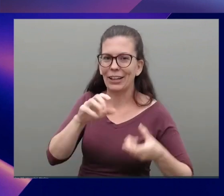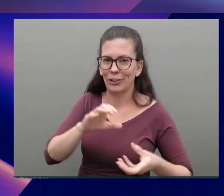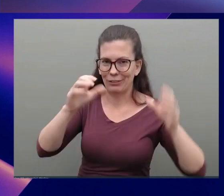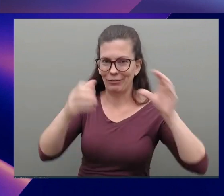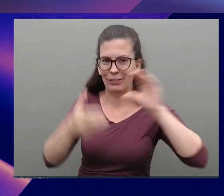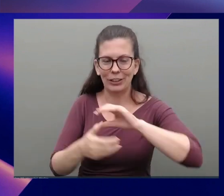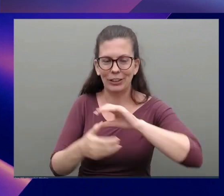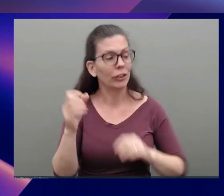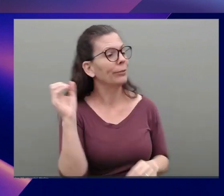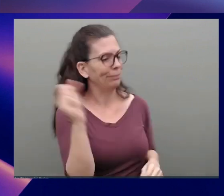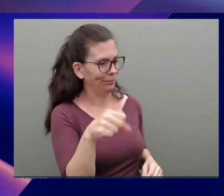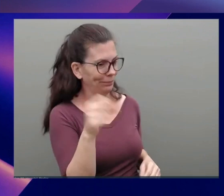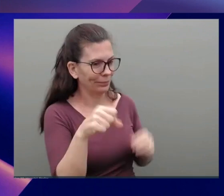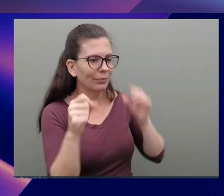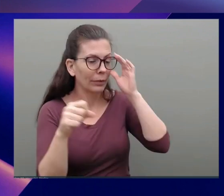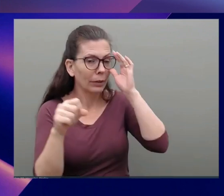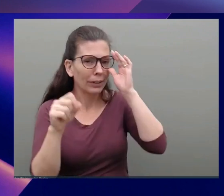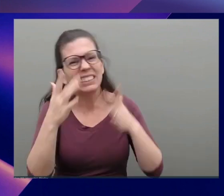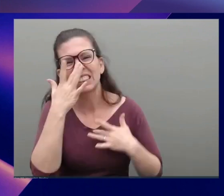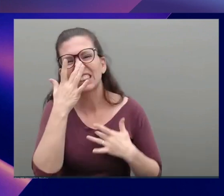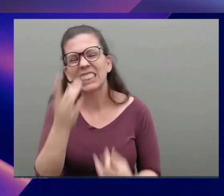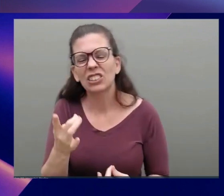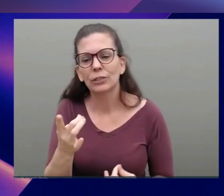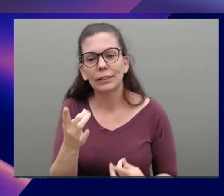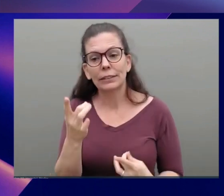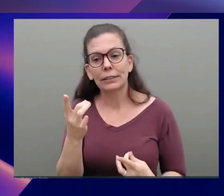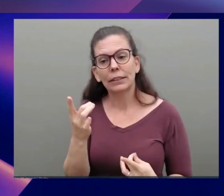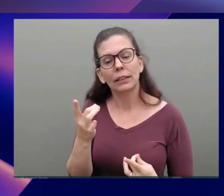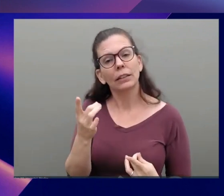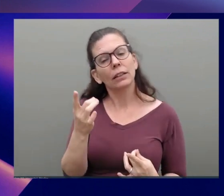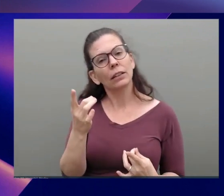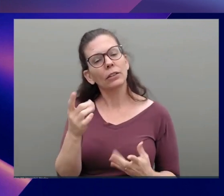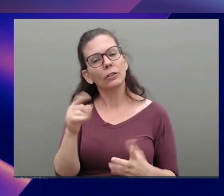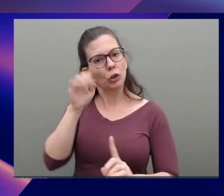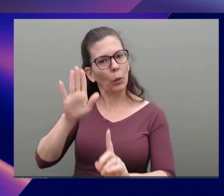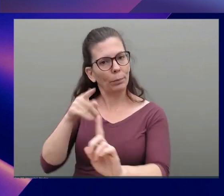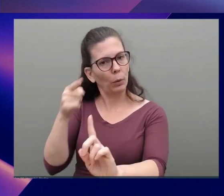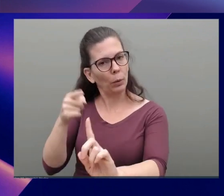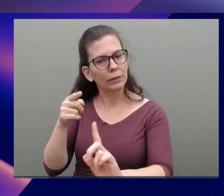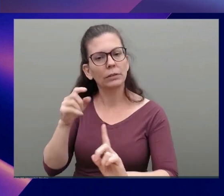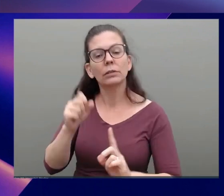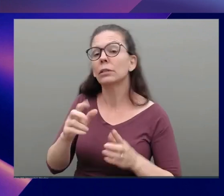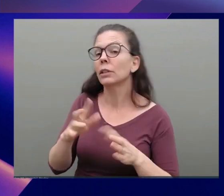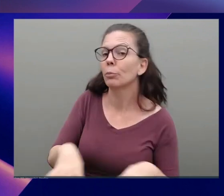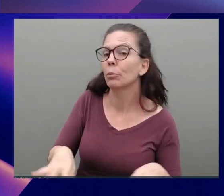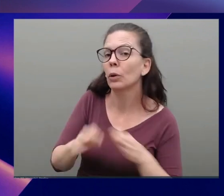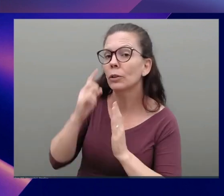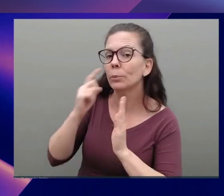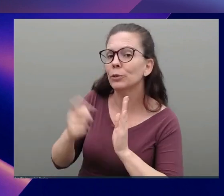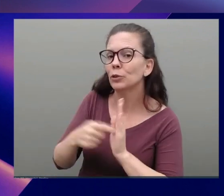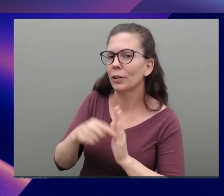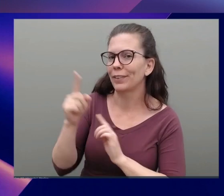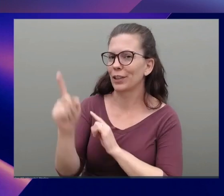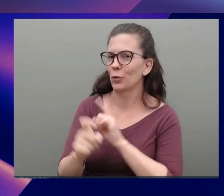And this is interesting to your point, it's important to observe what the question is asking, right? - Yes.